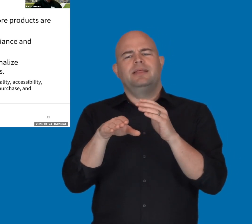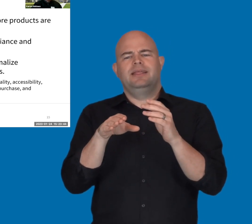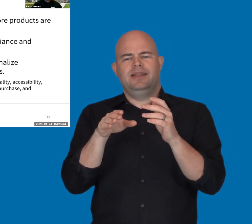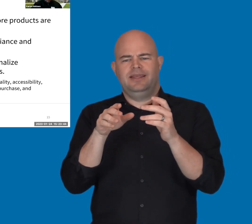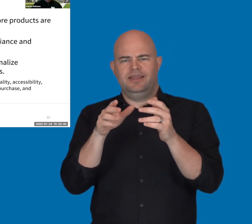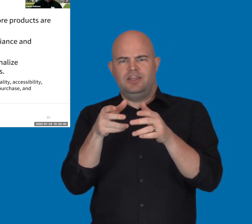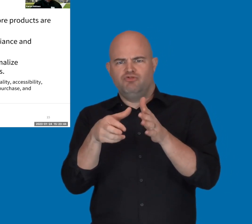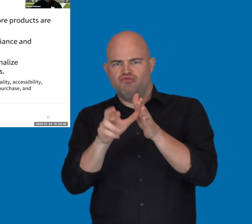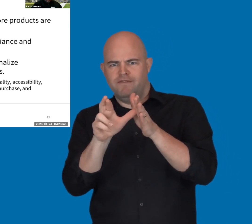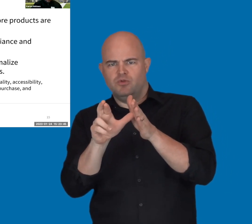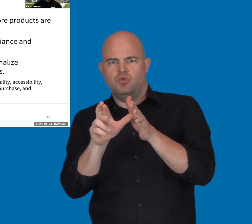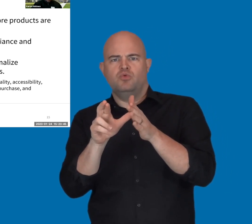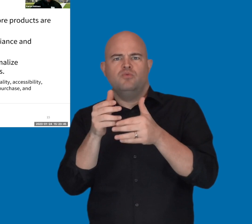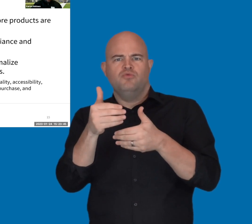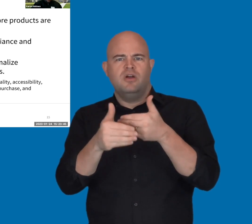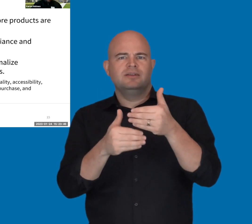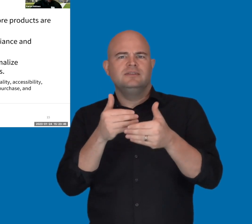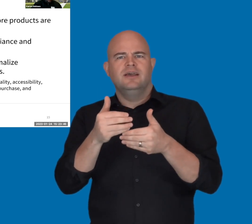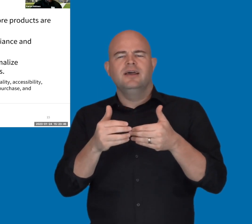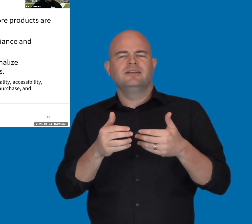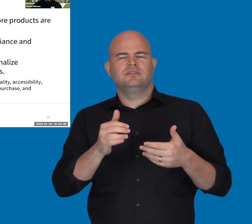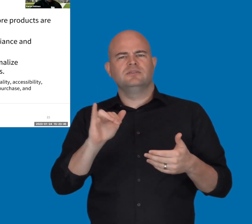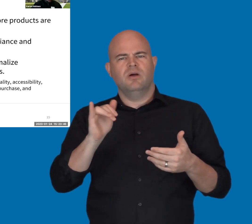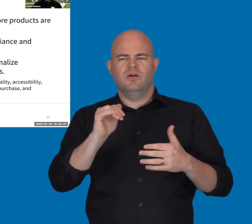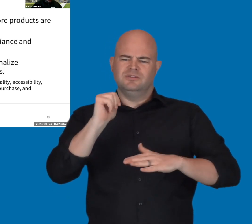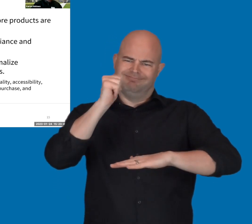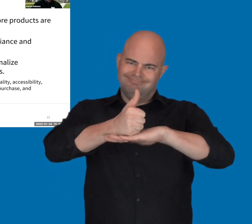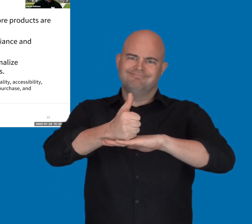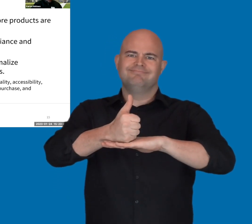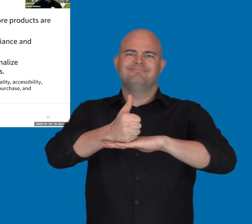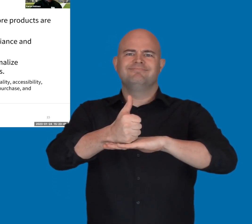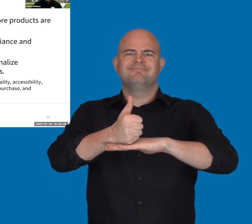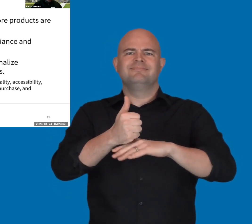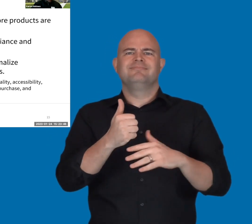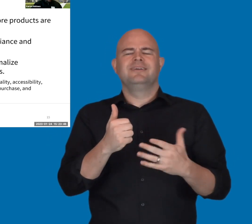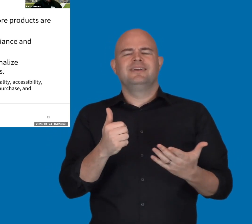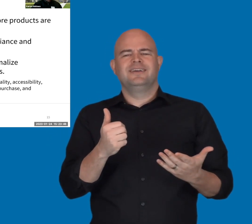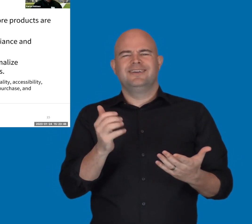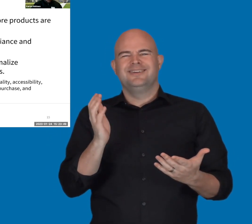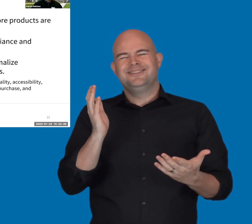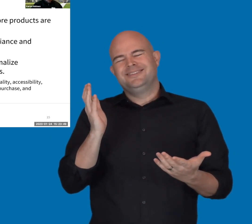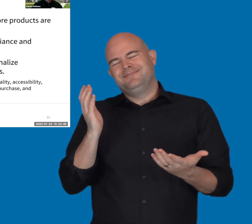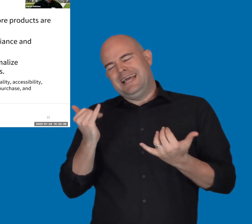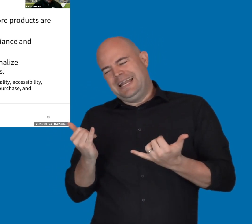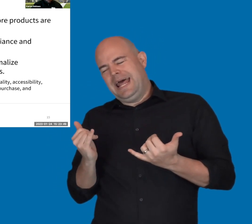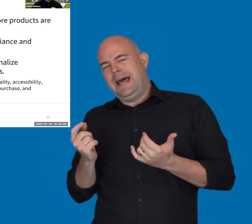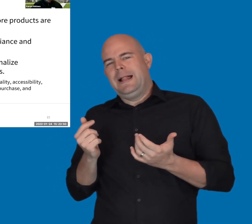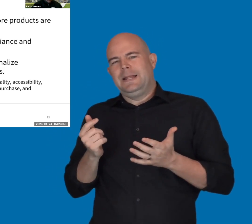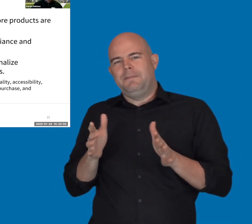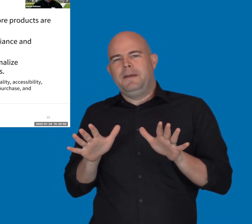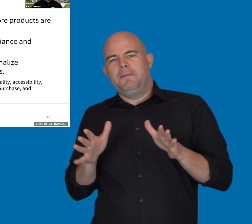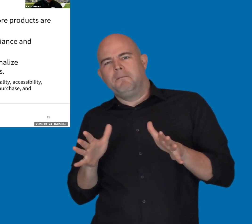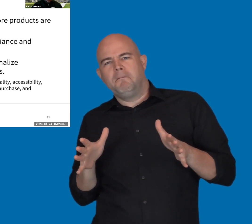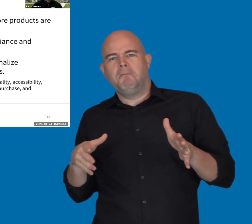of expectations were through the course or outline of record. And already have in place a way to make the content accessible